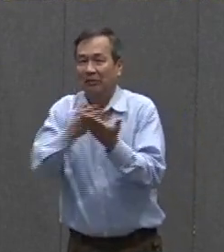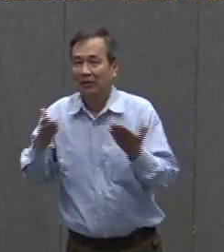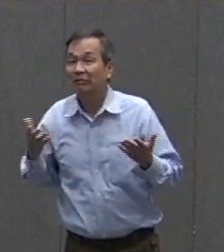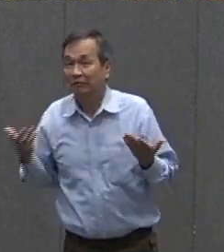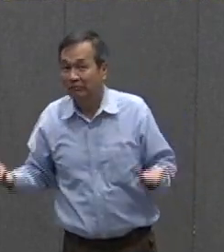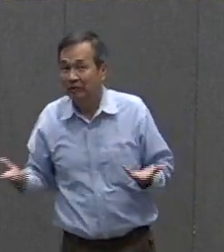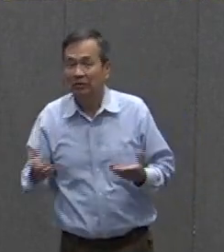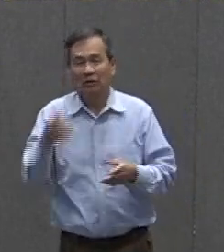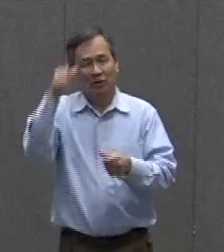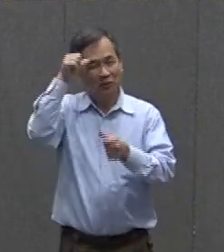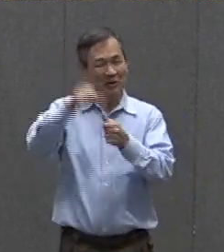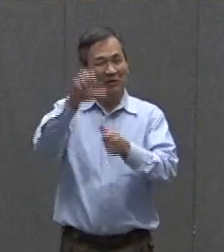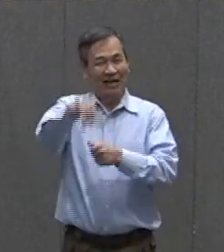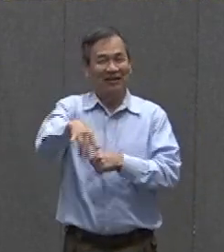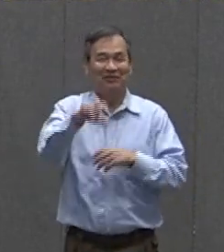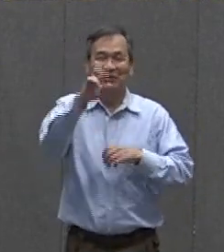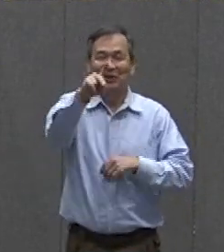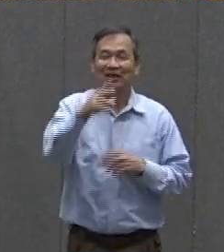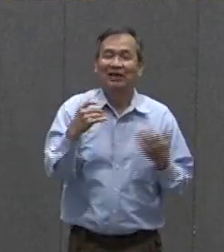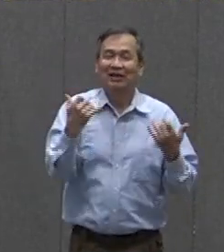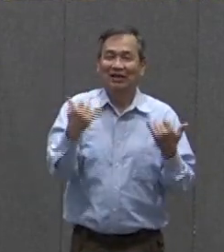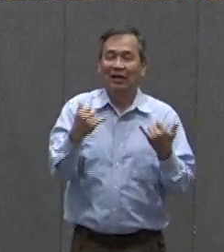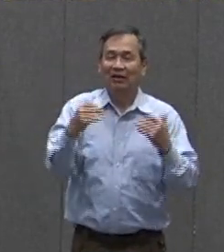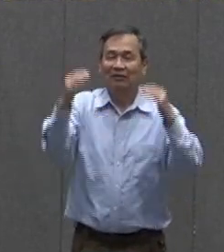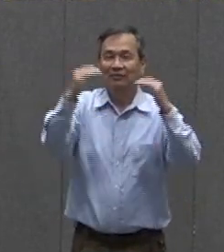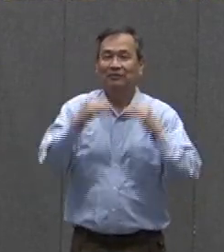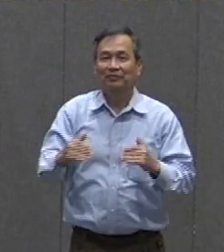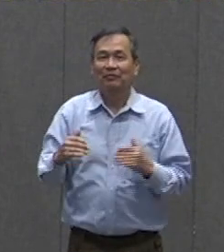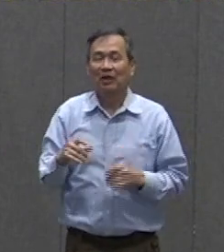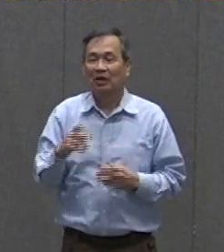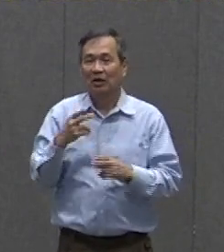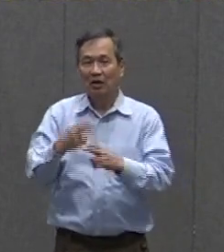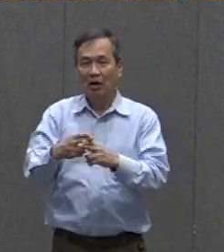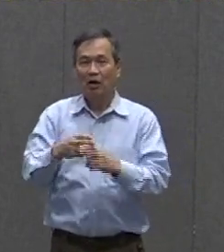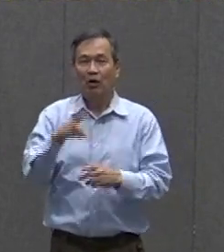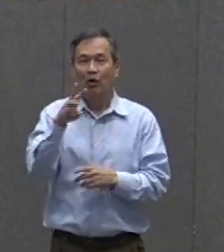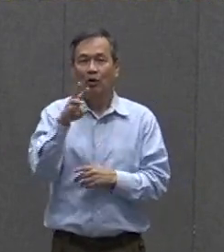The other thing that you wanna keep in mind is called wait time.